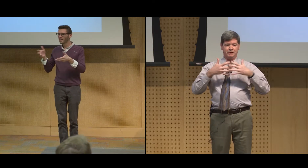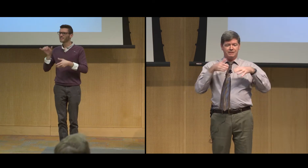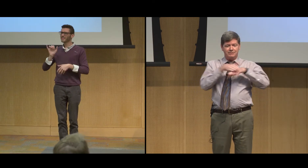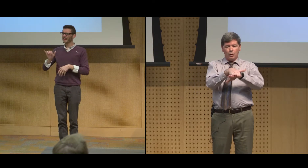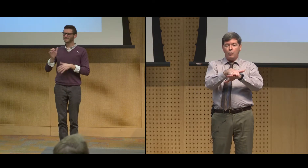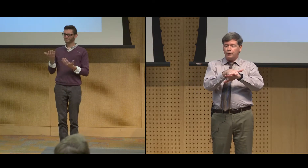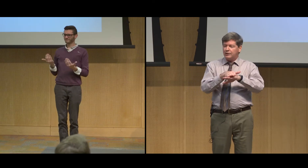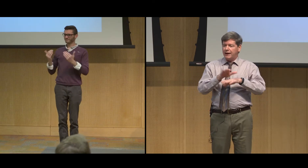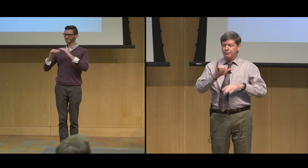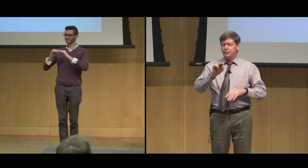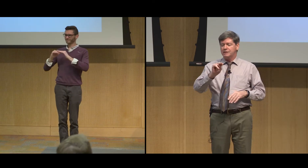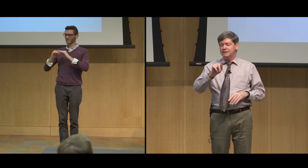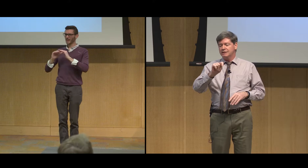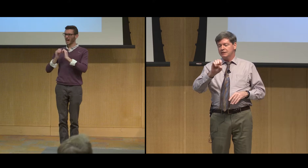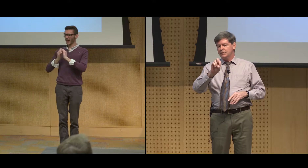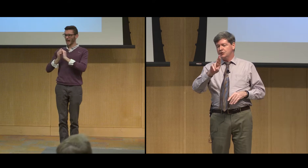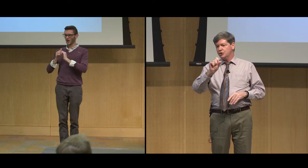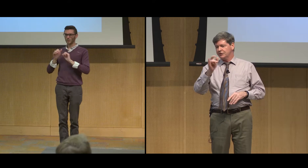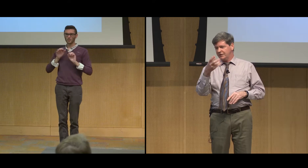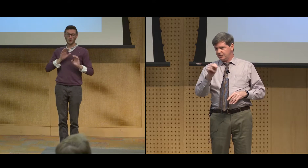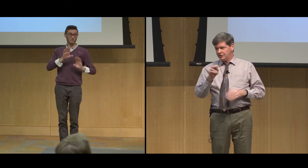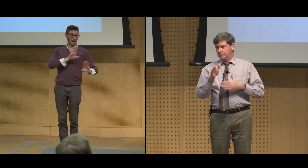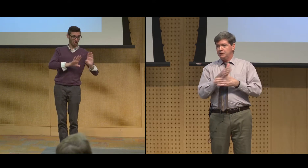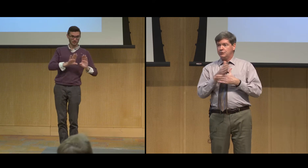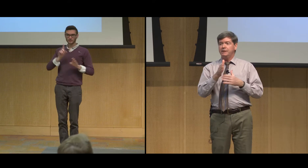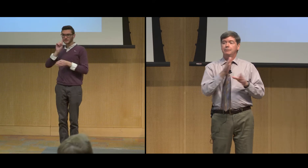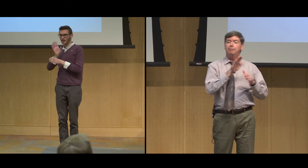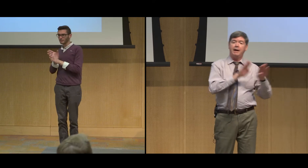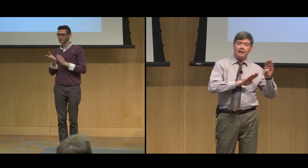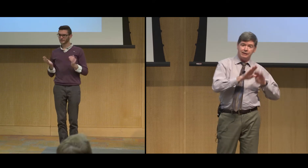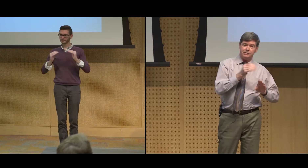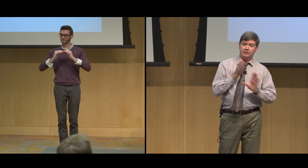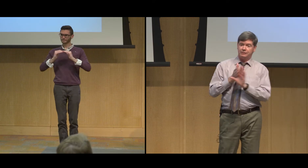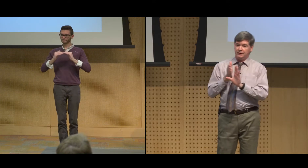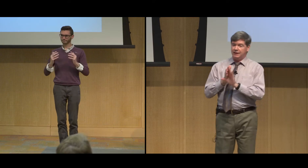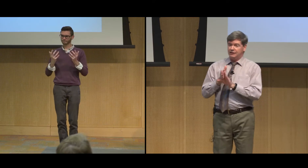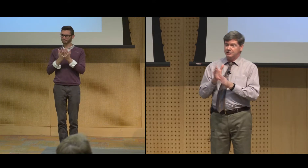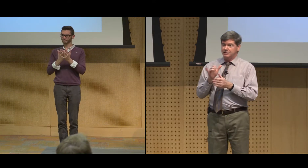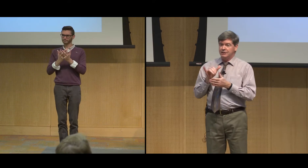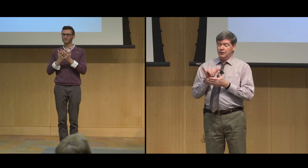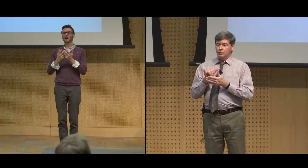the overlap or the intersection between Biology and Psychology,